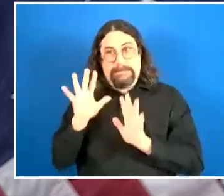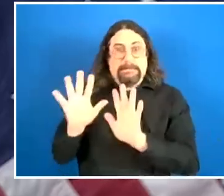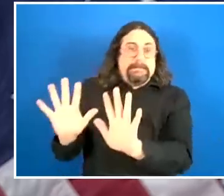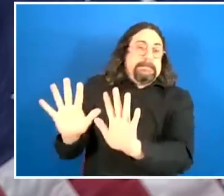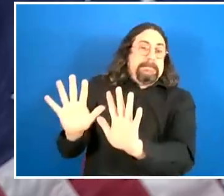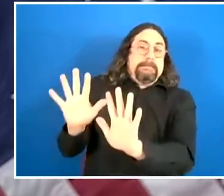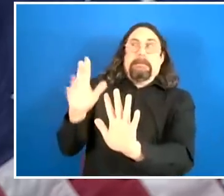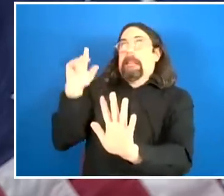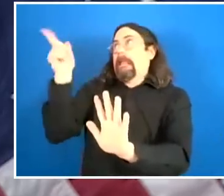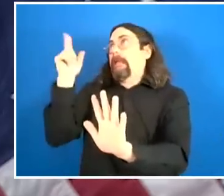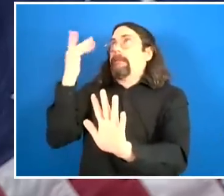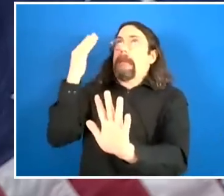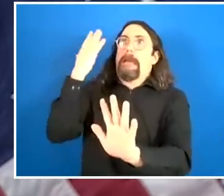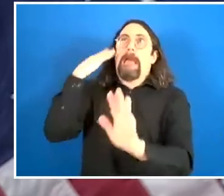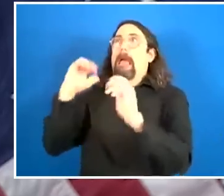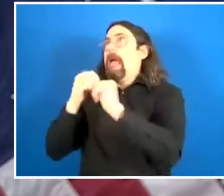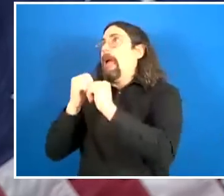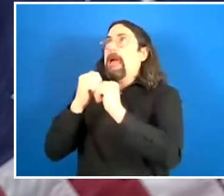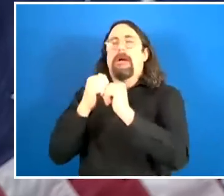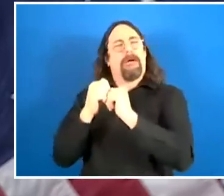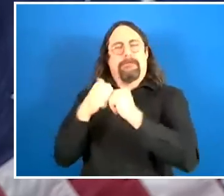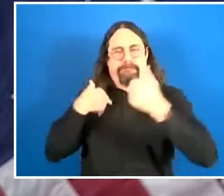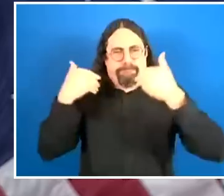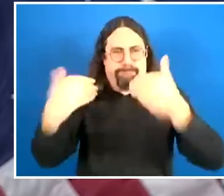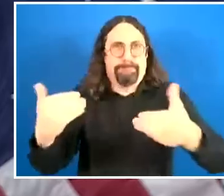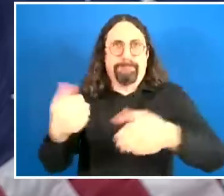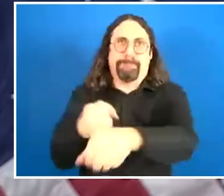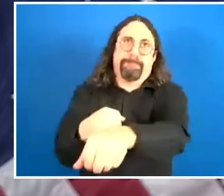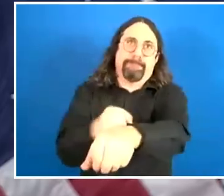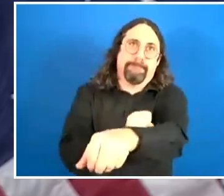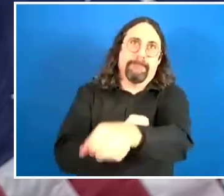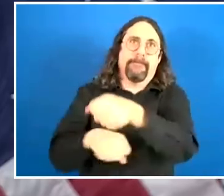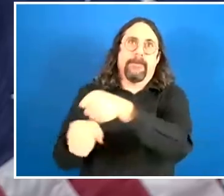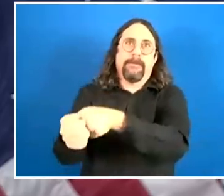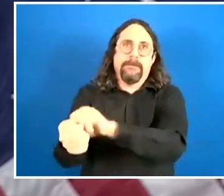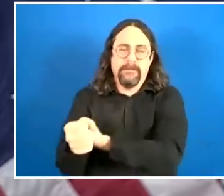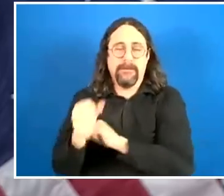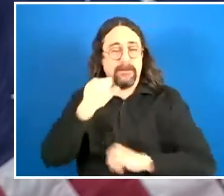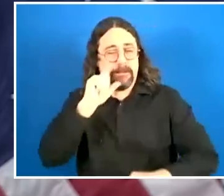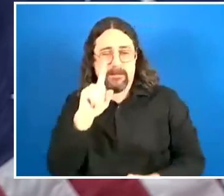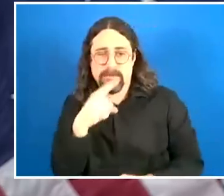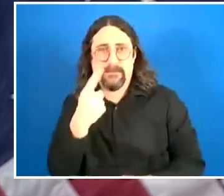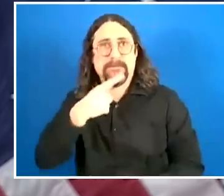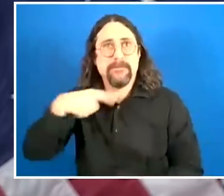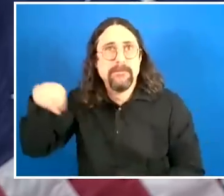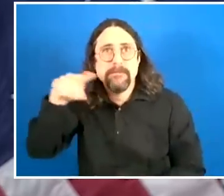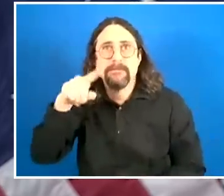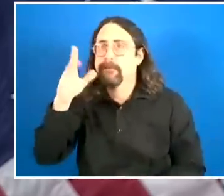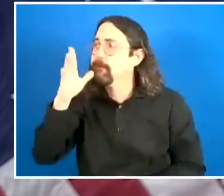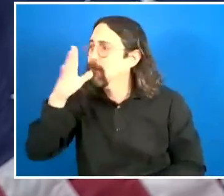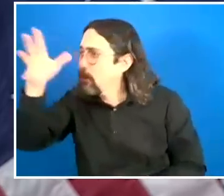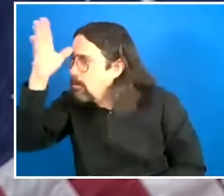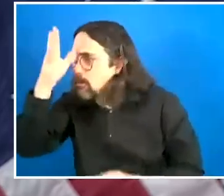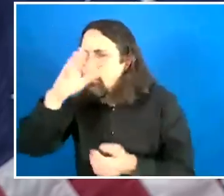MANY OFH WOM AAGIN HAD NO EXPERIENCE TRYING TO SUPPORT THEIR KIDS WITH ONLINE LEARNING BUT THEY